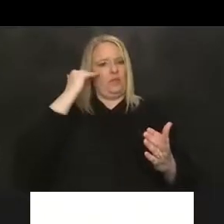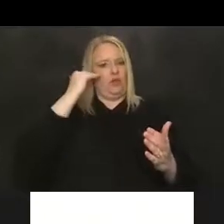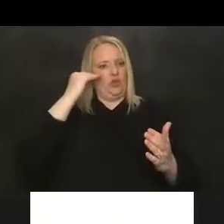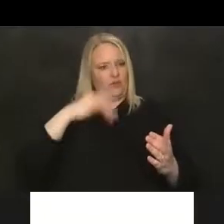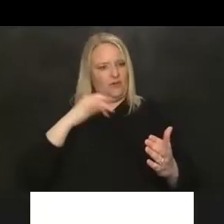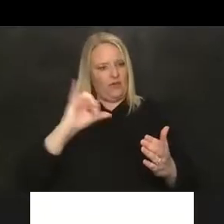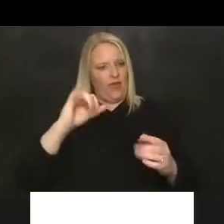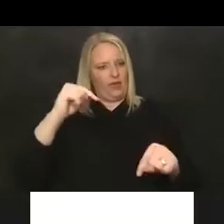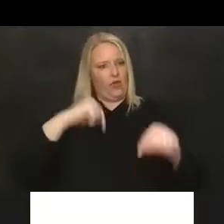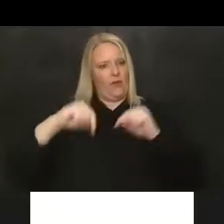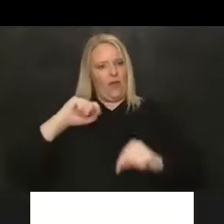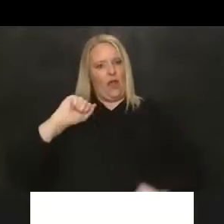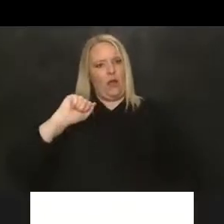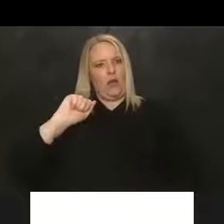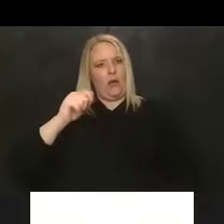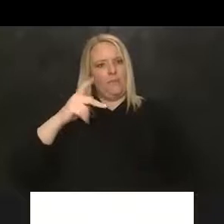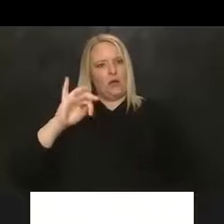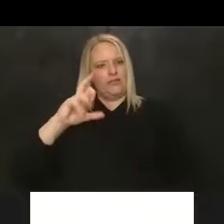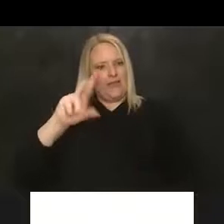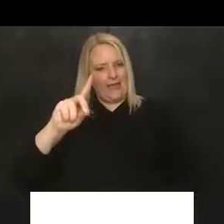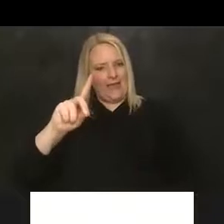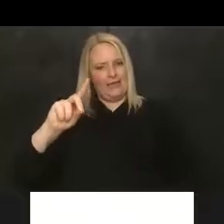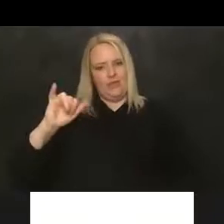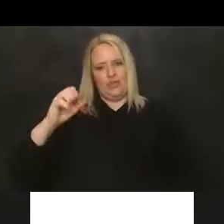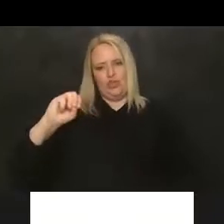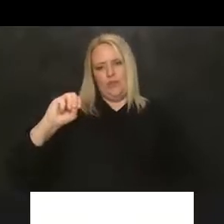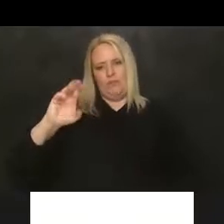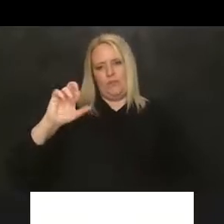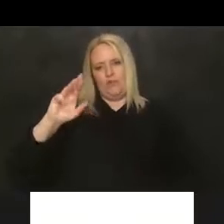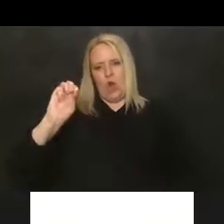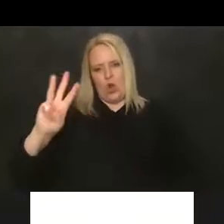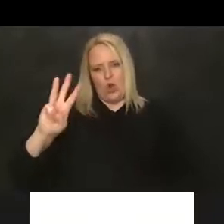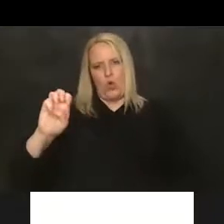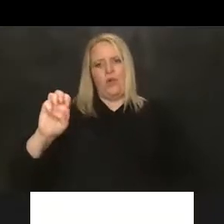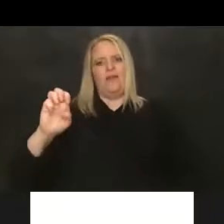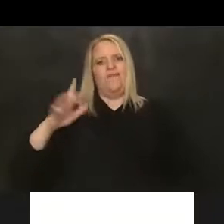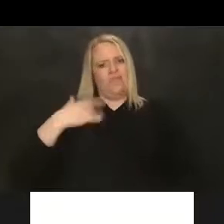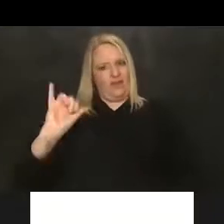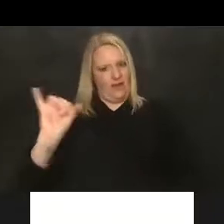apartheid, and Jim Crow, because that's what it felt like when I could not get into a building,